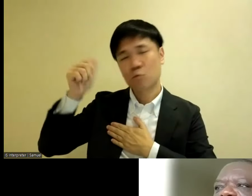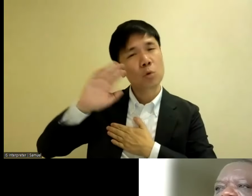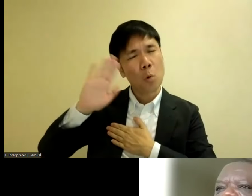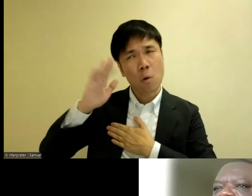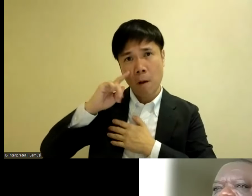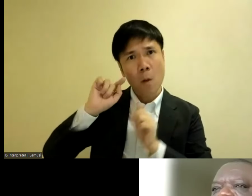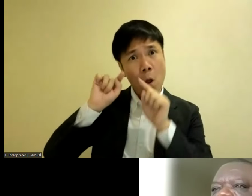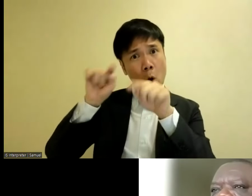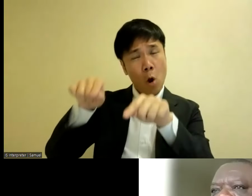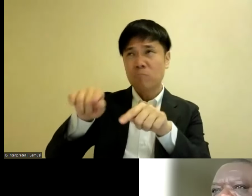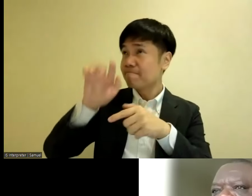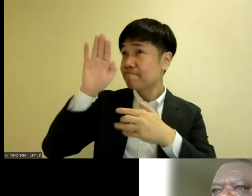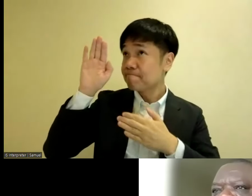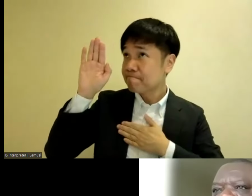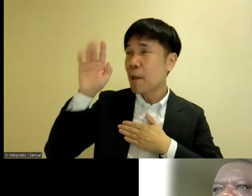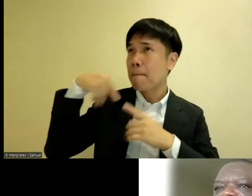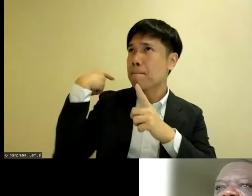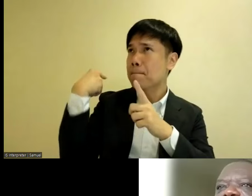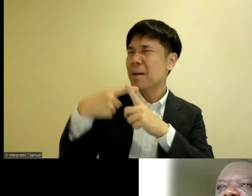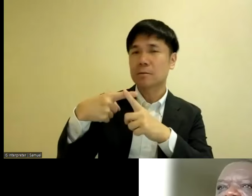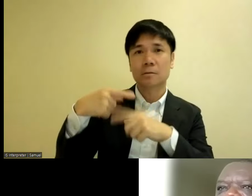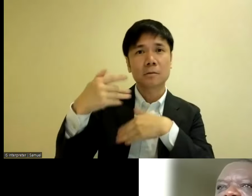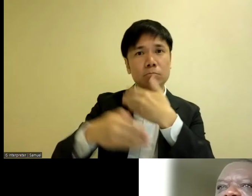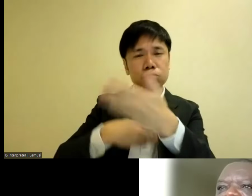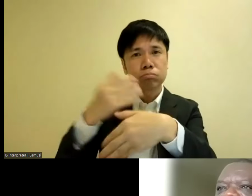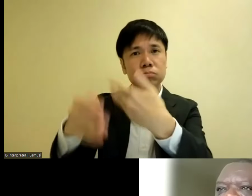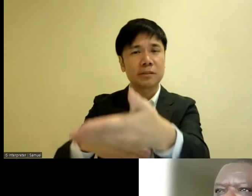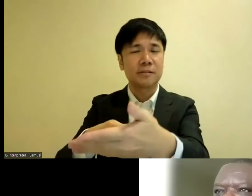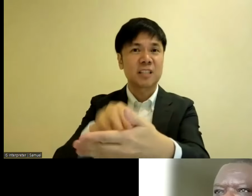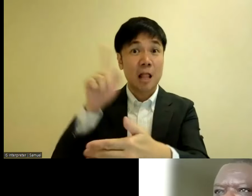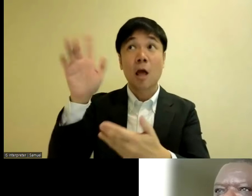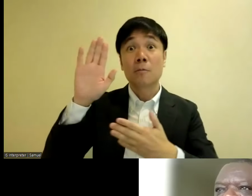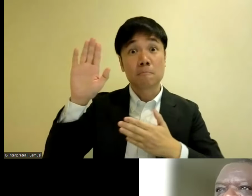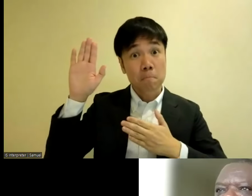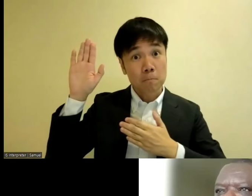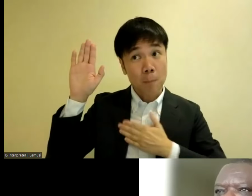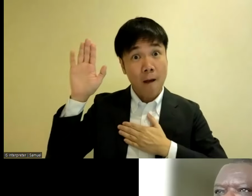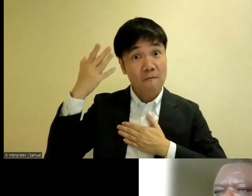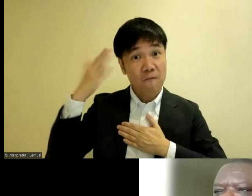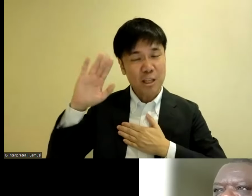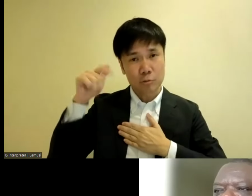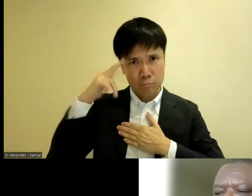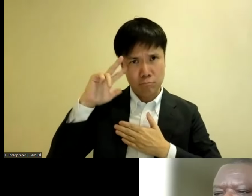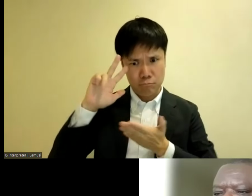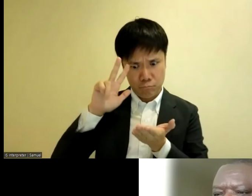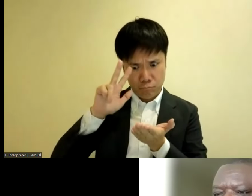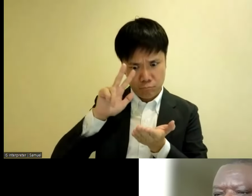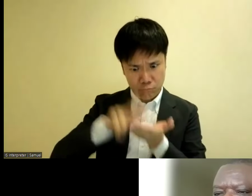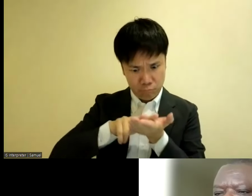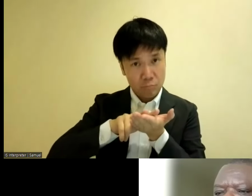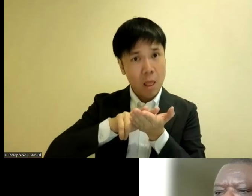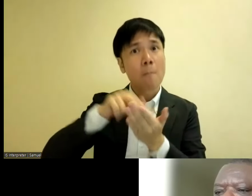make it a continuous process to see that the pledges are actually redeemed by those who are pledging.